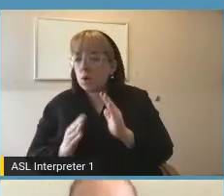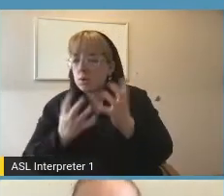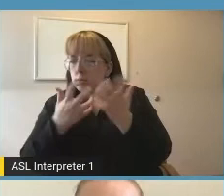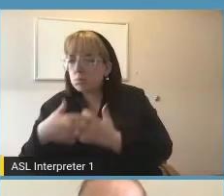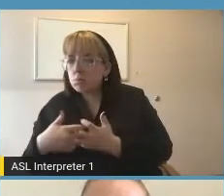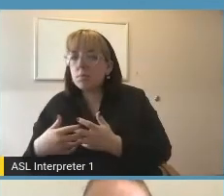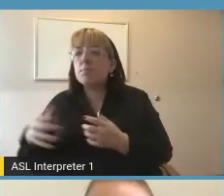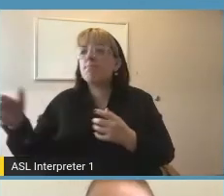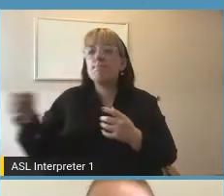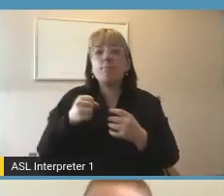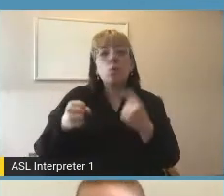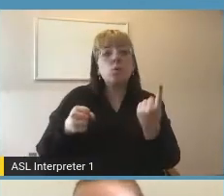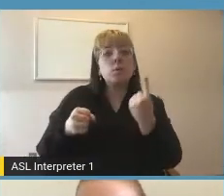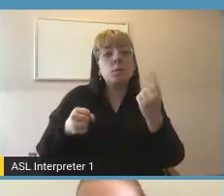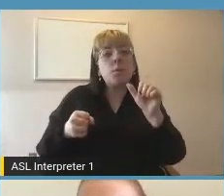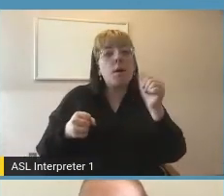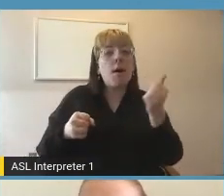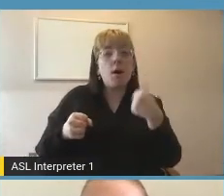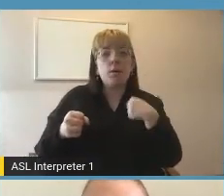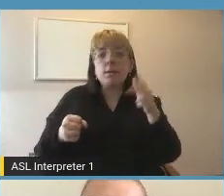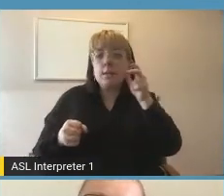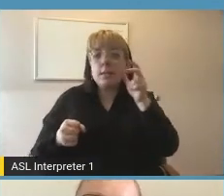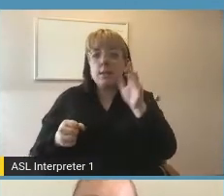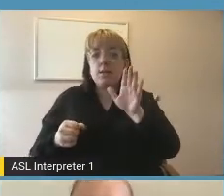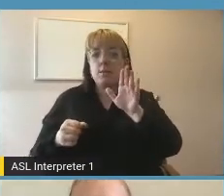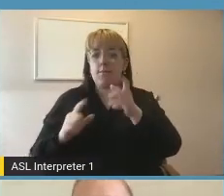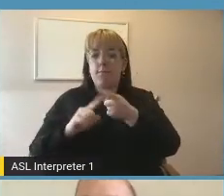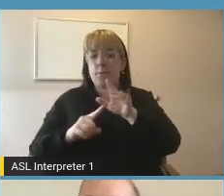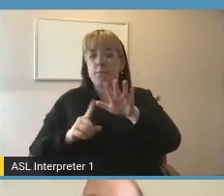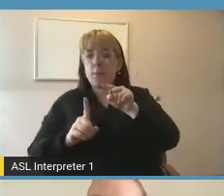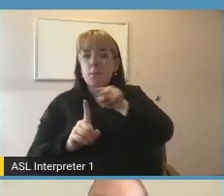else outside to listen and maybe take notes as they go if there's any areas where they